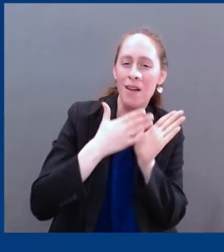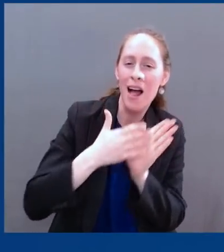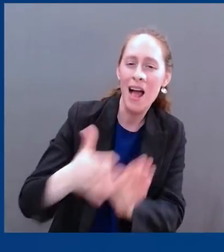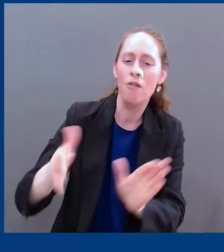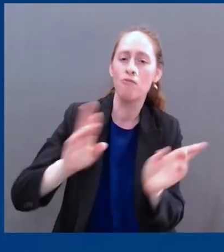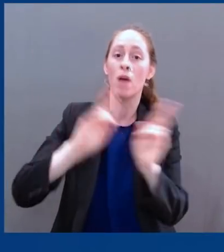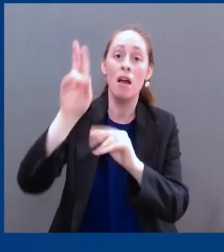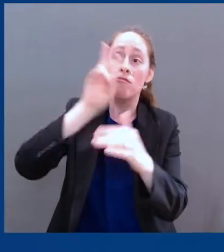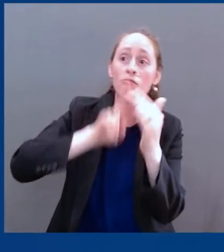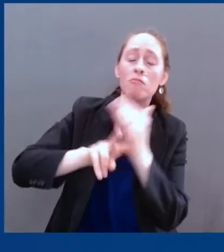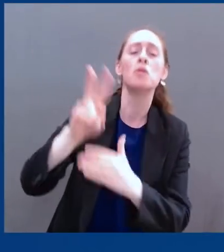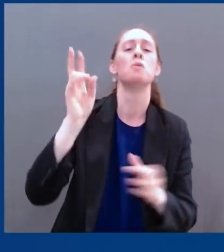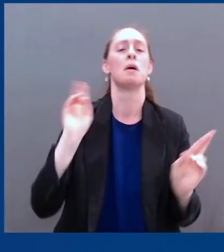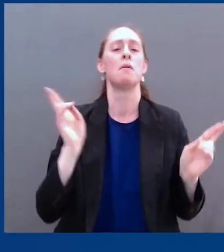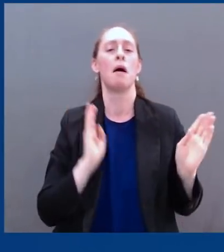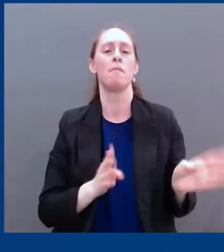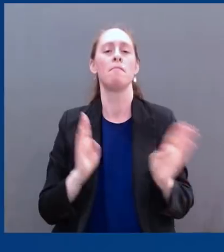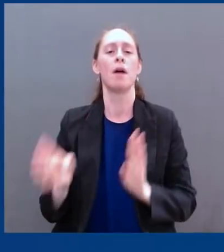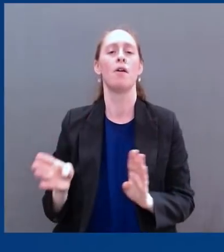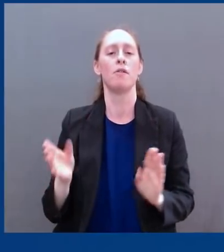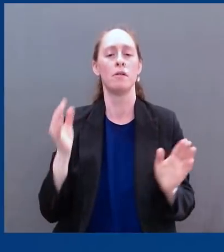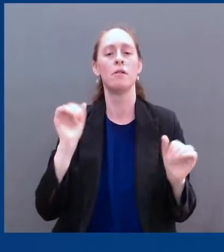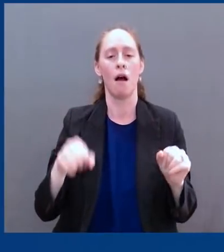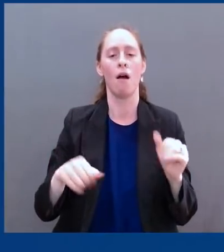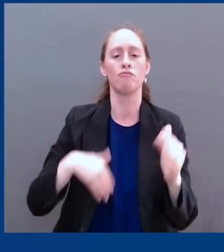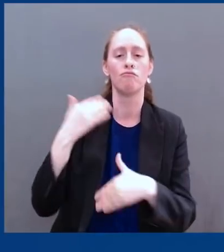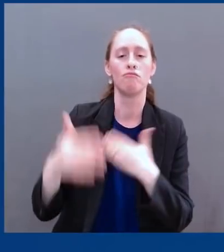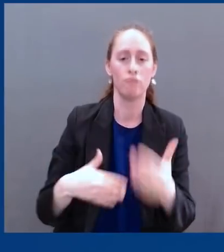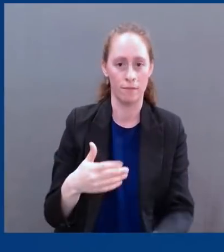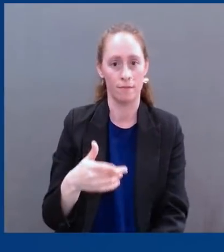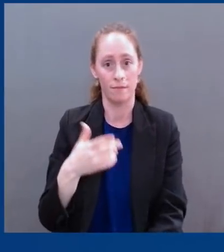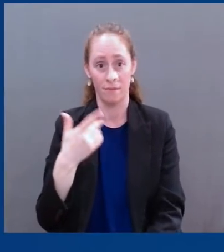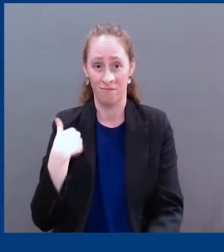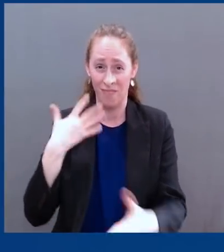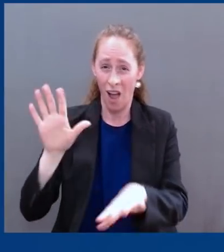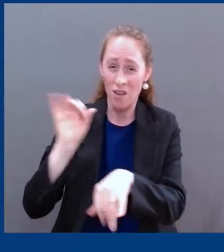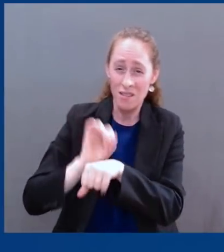Importantly, those who have been on the frontlines, Republican and Democratic governors,